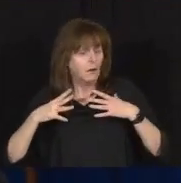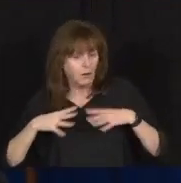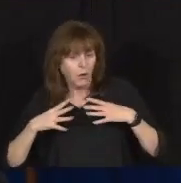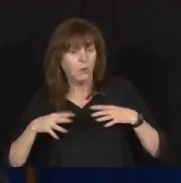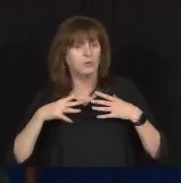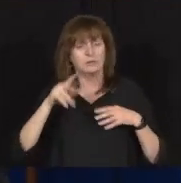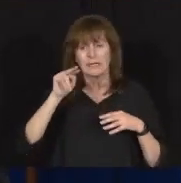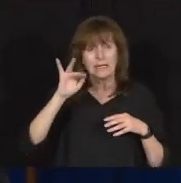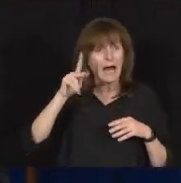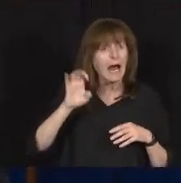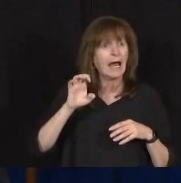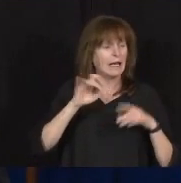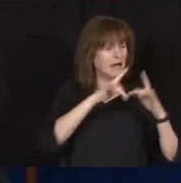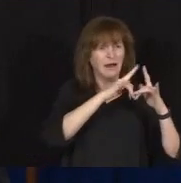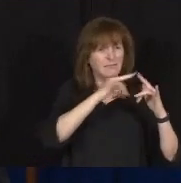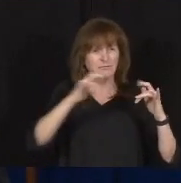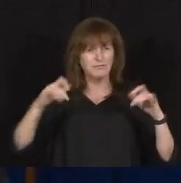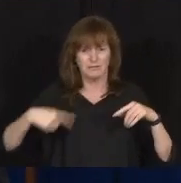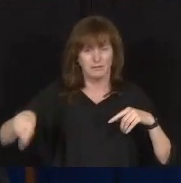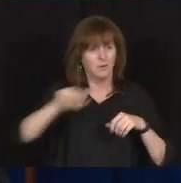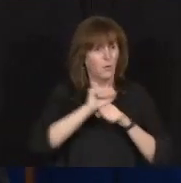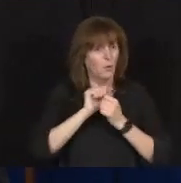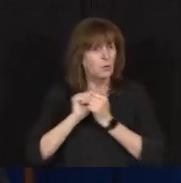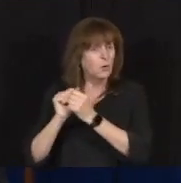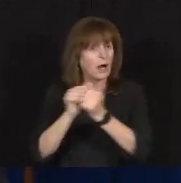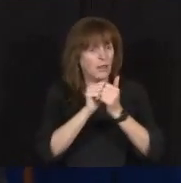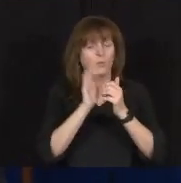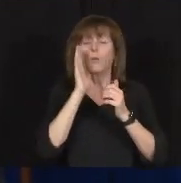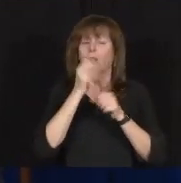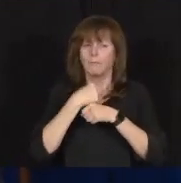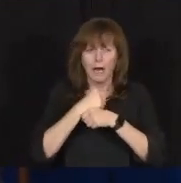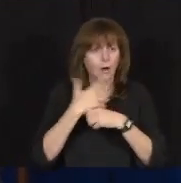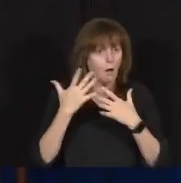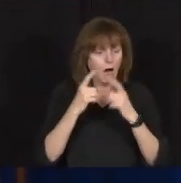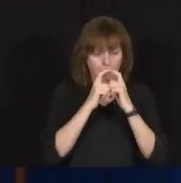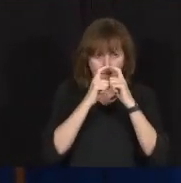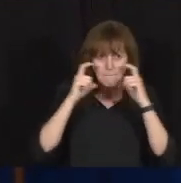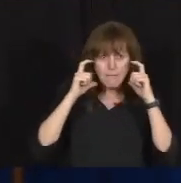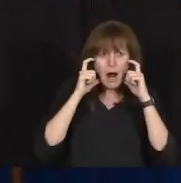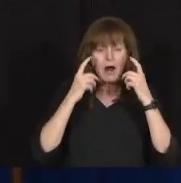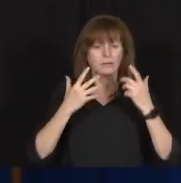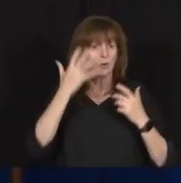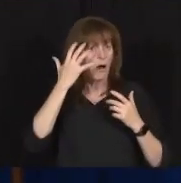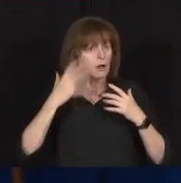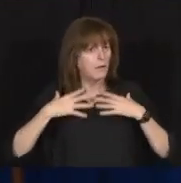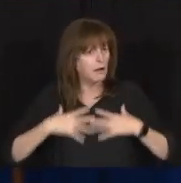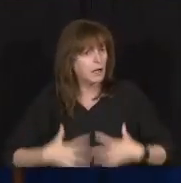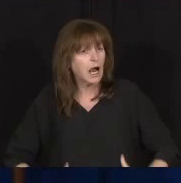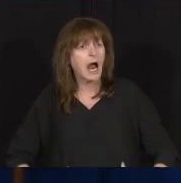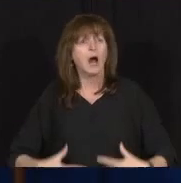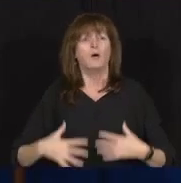and gowns for the local hospitals. Ontario power generatio n is partnering with Ontario Tech University t o make face shields u